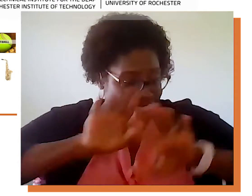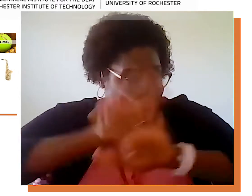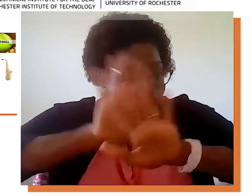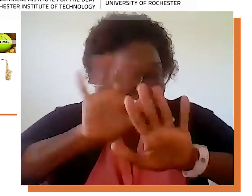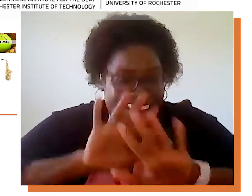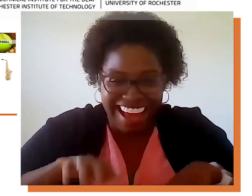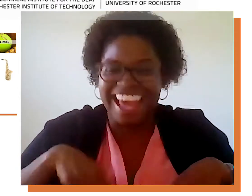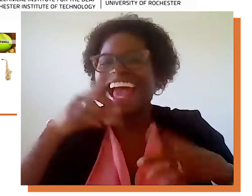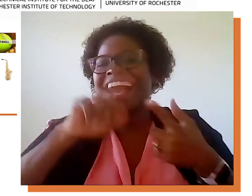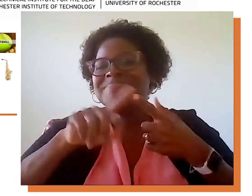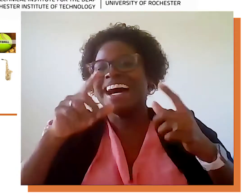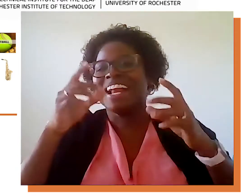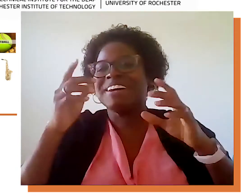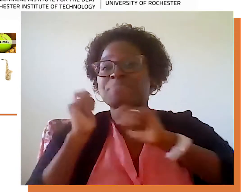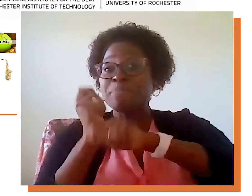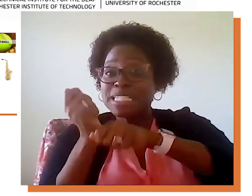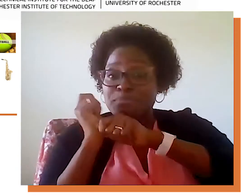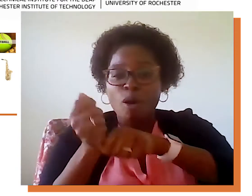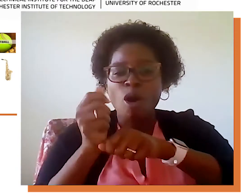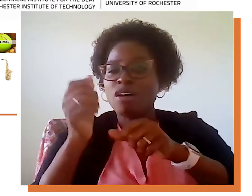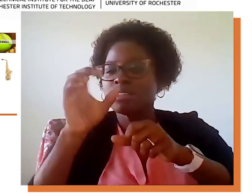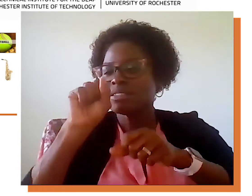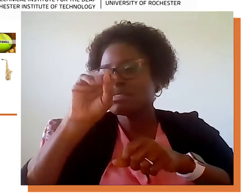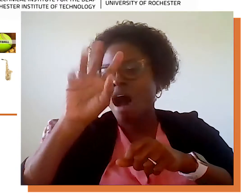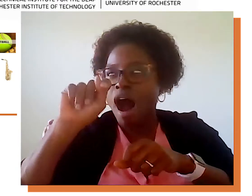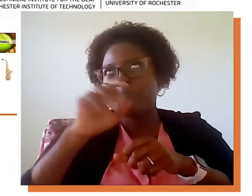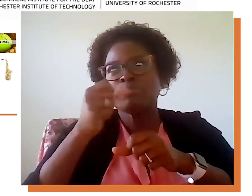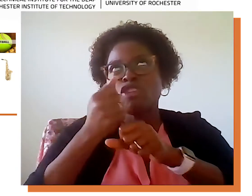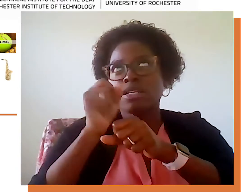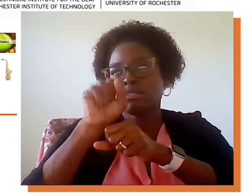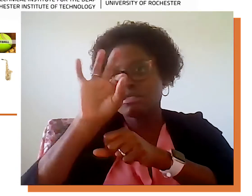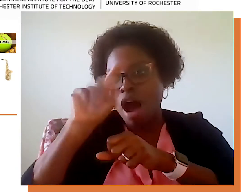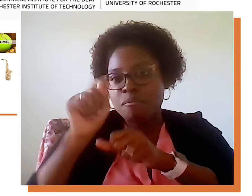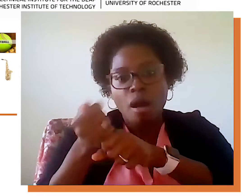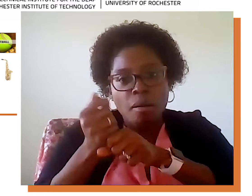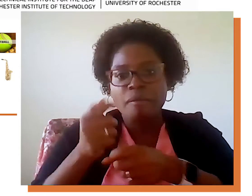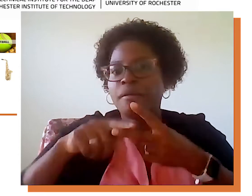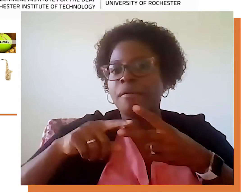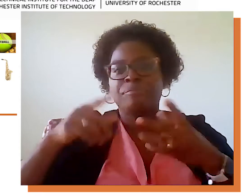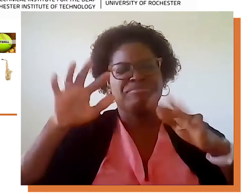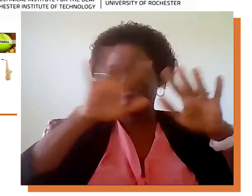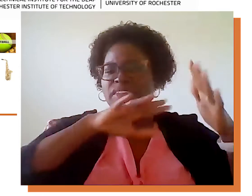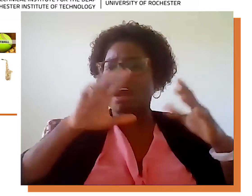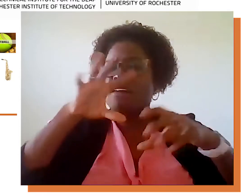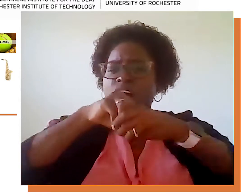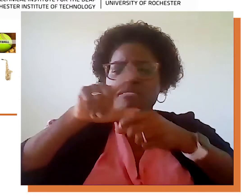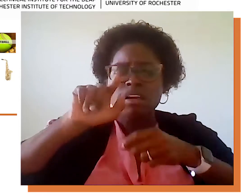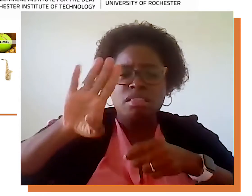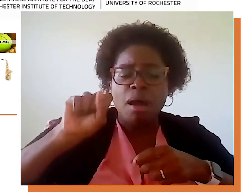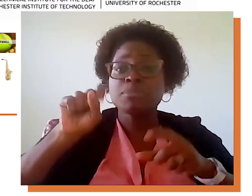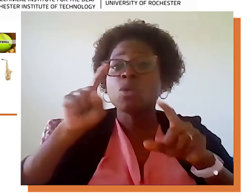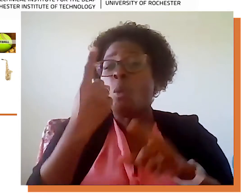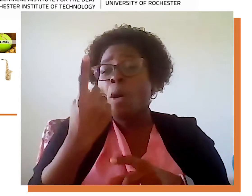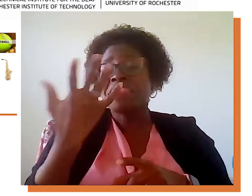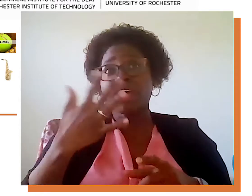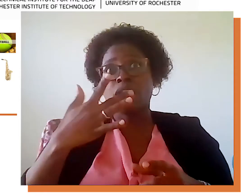I did all of those. I played softball. I was very active in clubs.